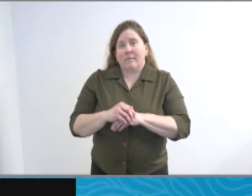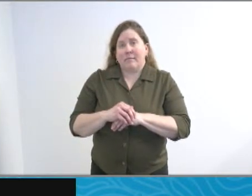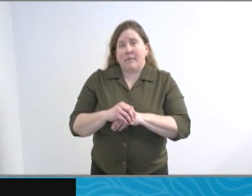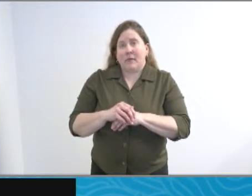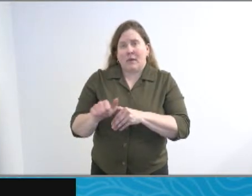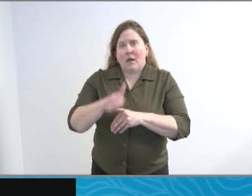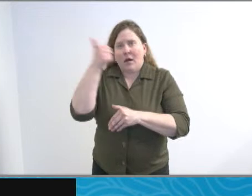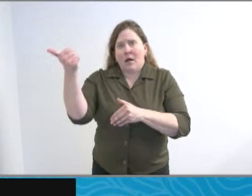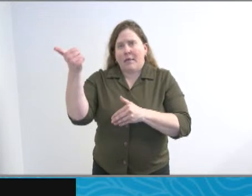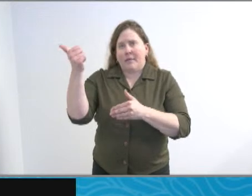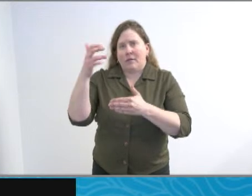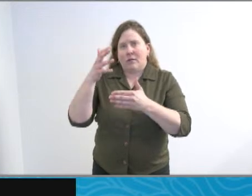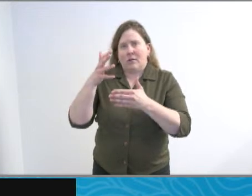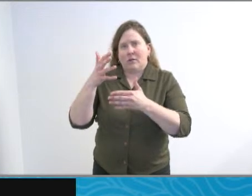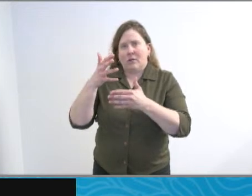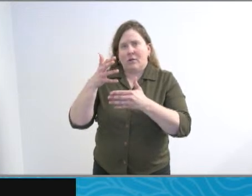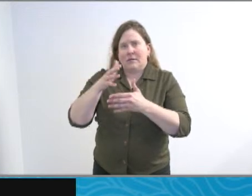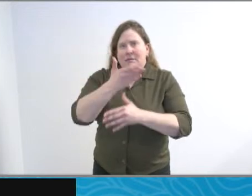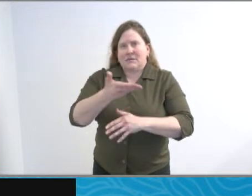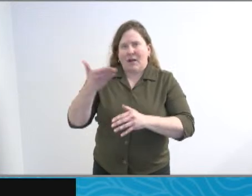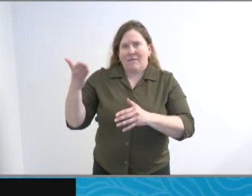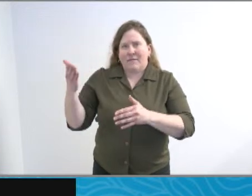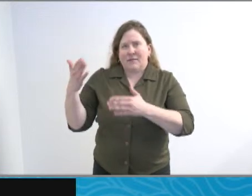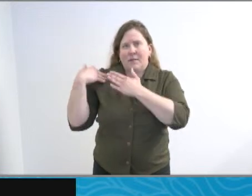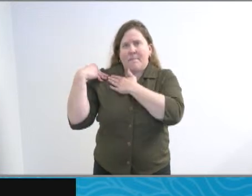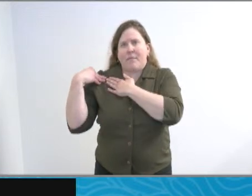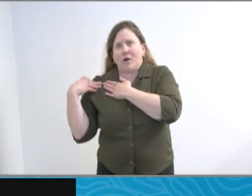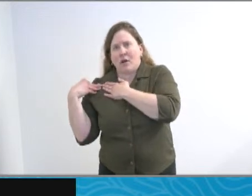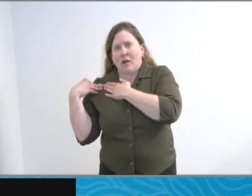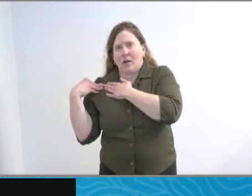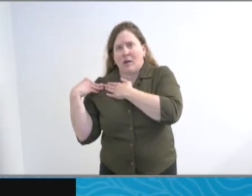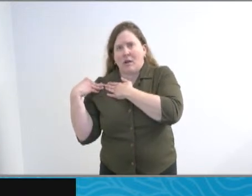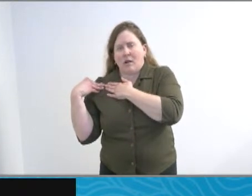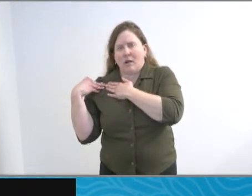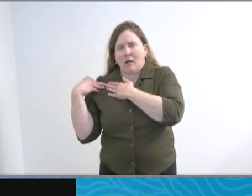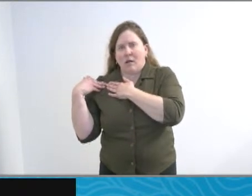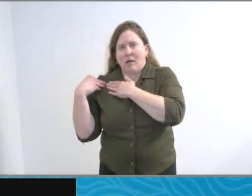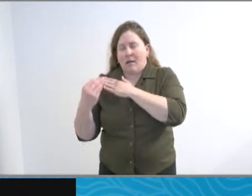that's a burden, and that affects the academic growth.